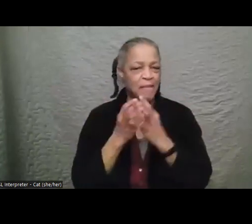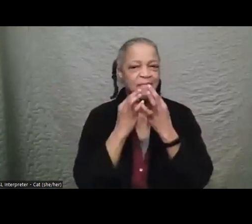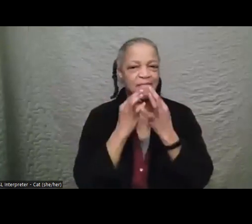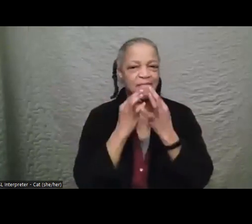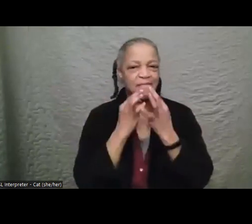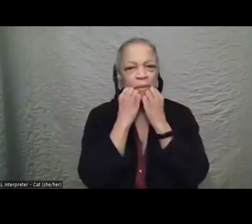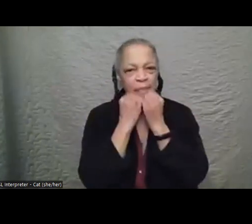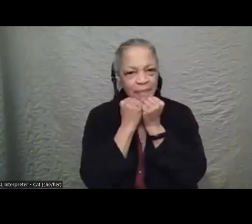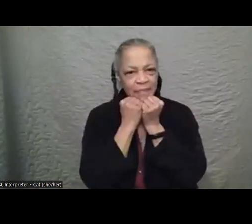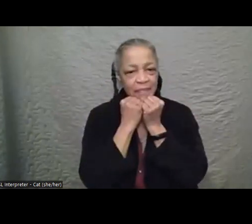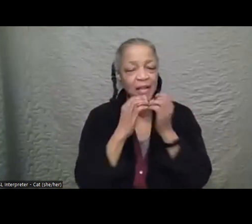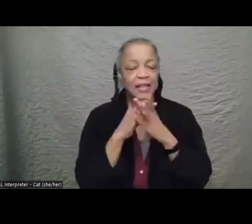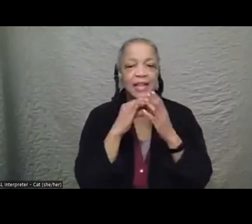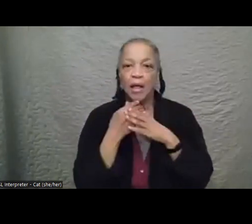to our mental health stress.